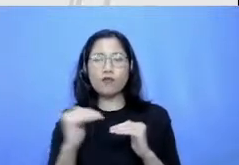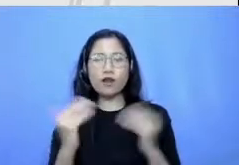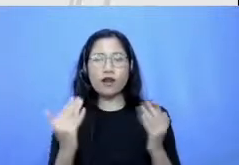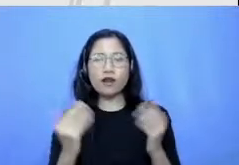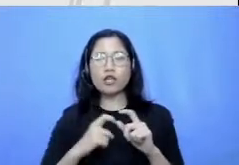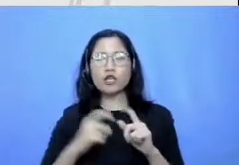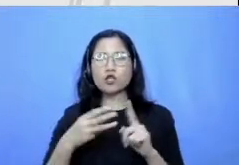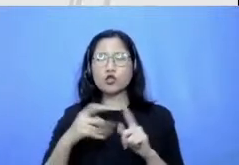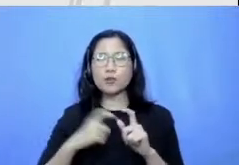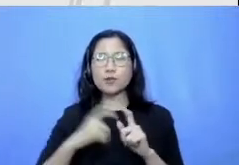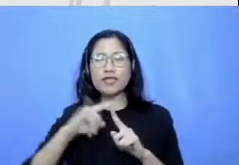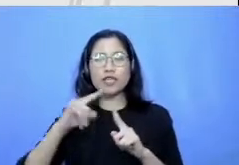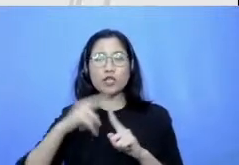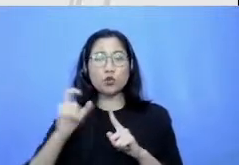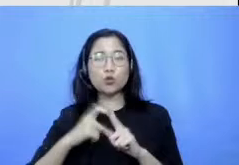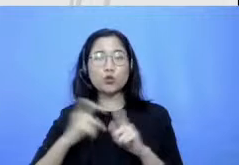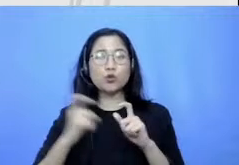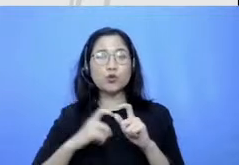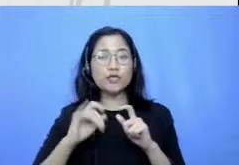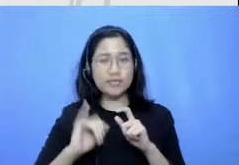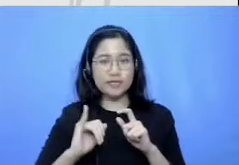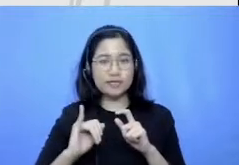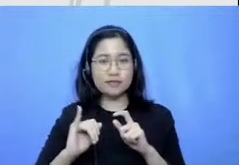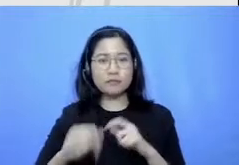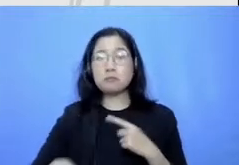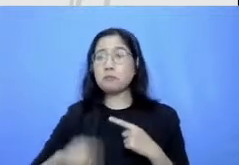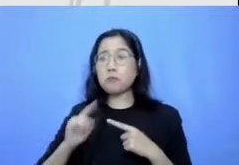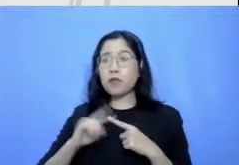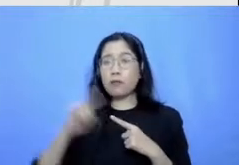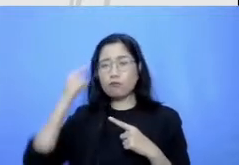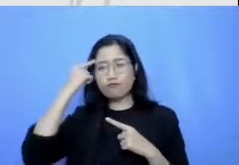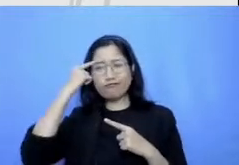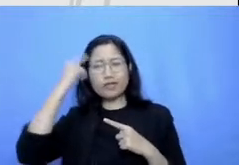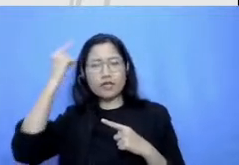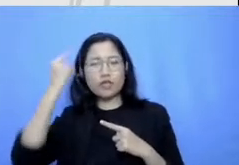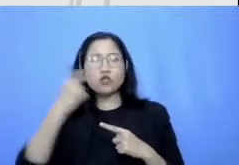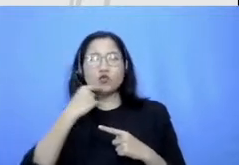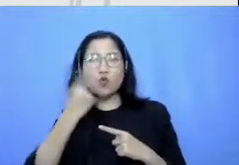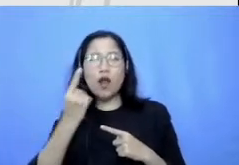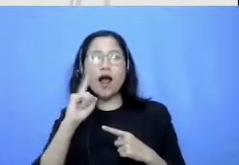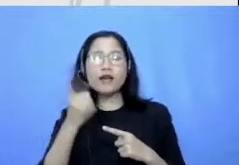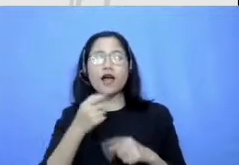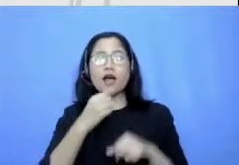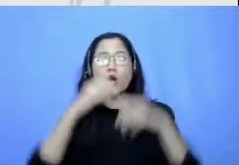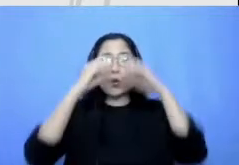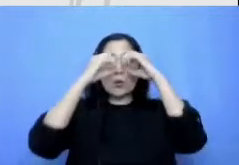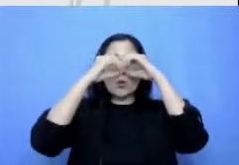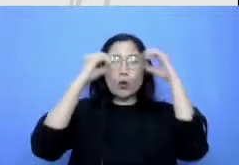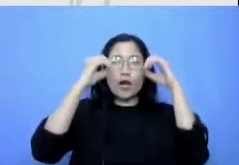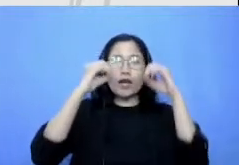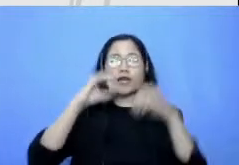Maybe he would have thought that it was similar to a whiteboard so the biggest temptation for you to